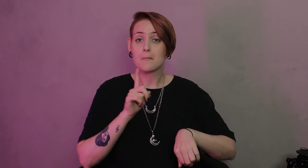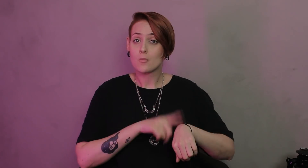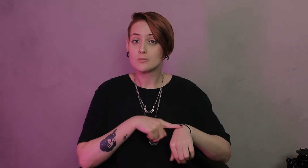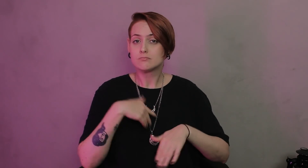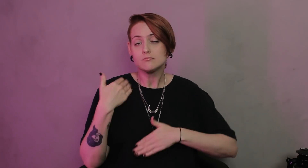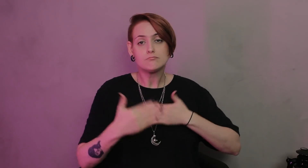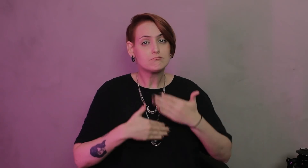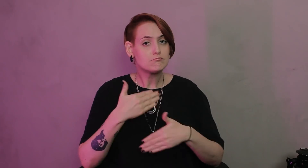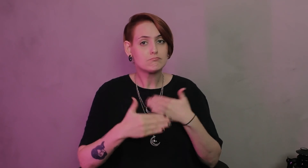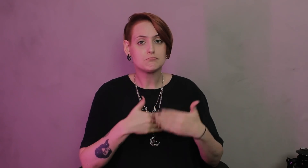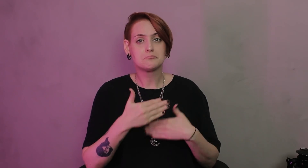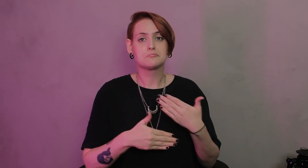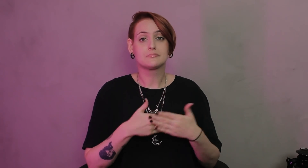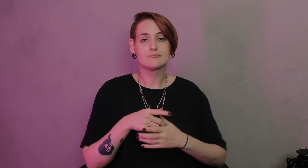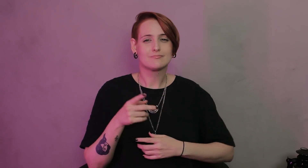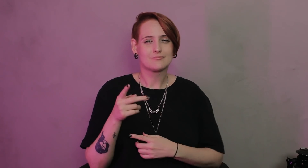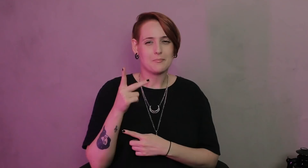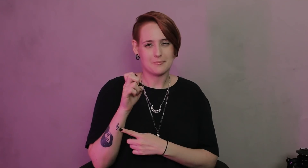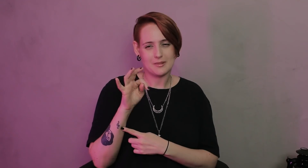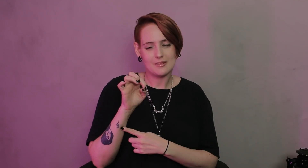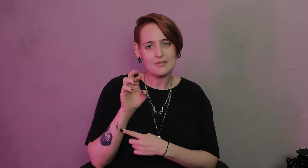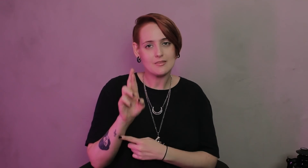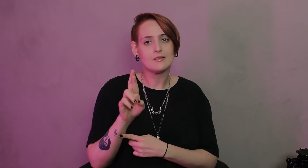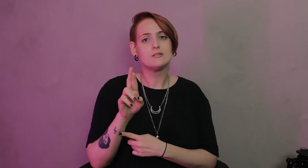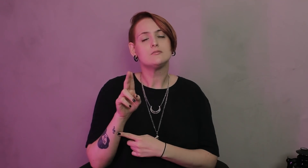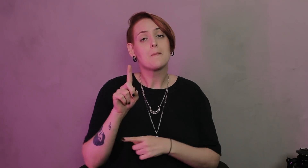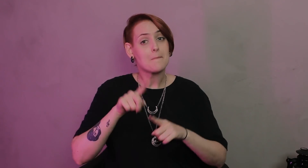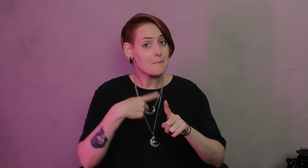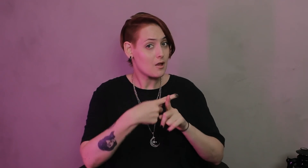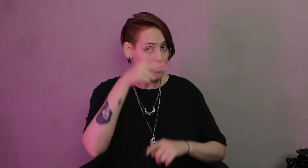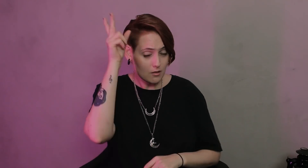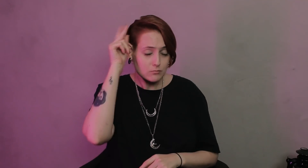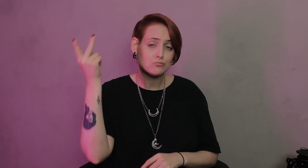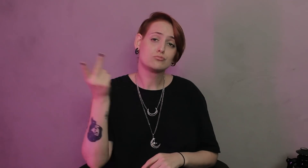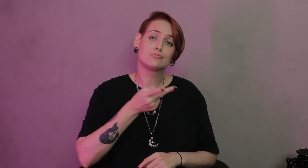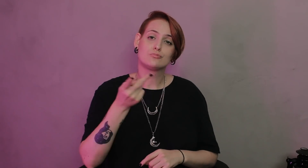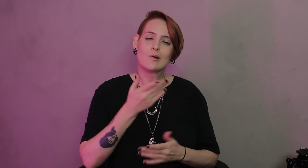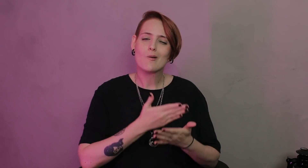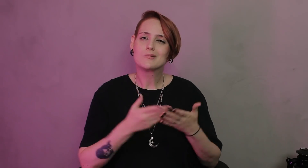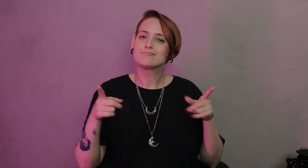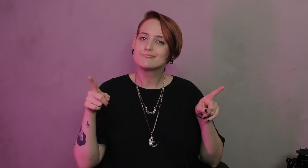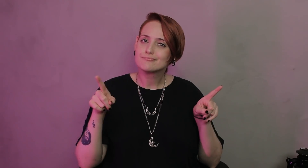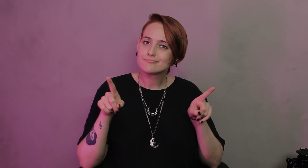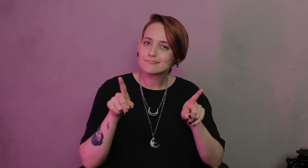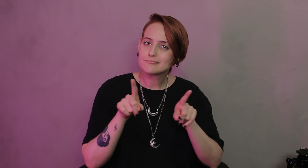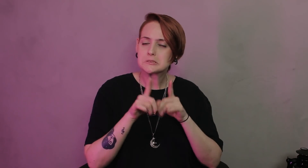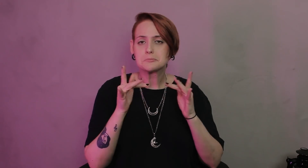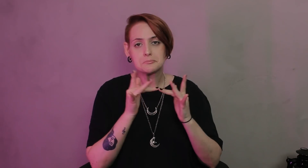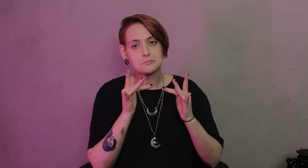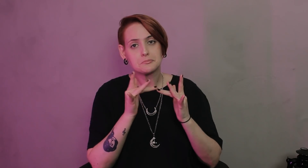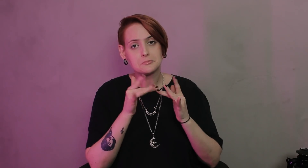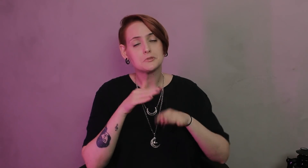As time passed, he and Anne grew closer.